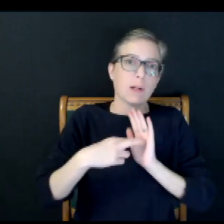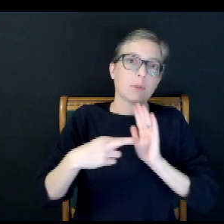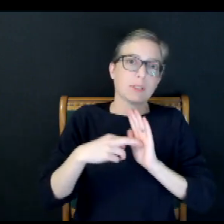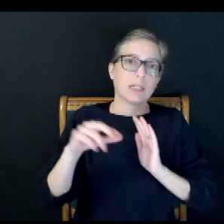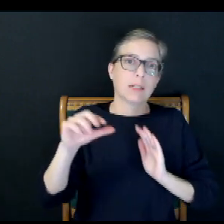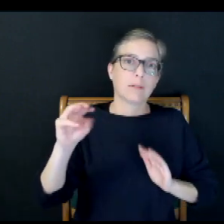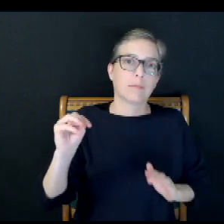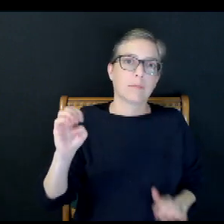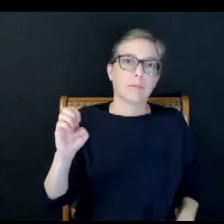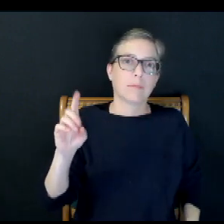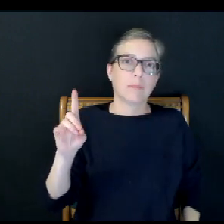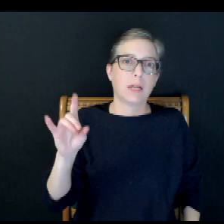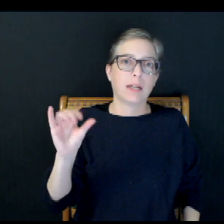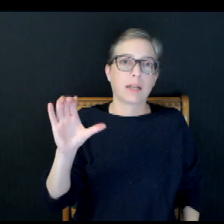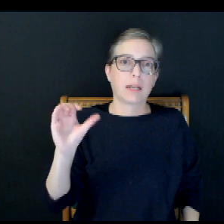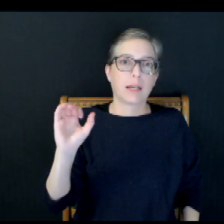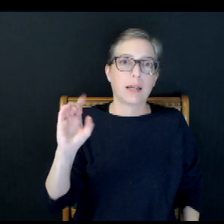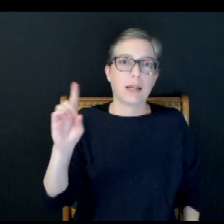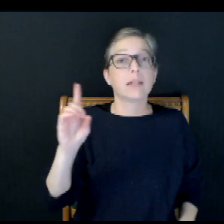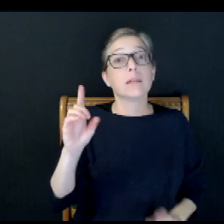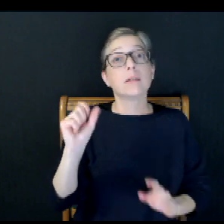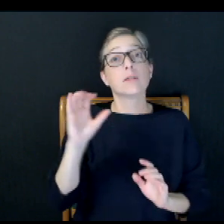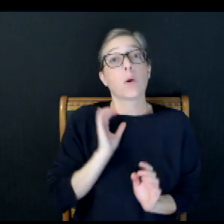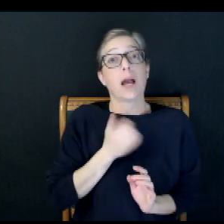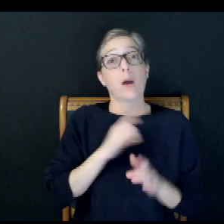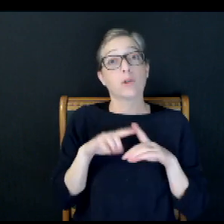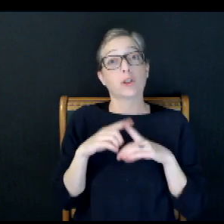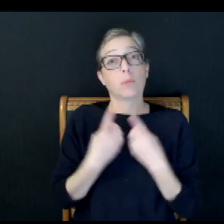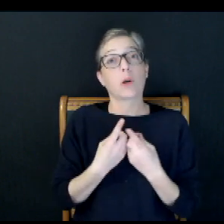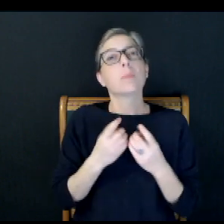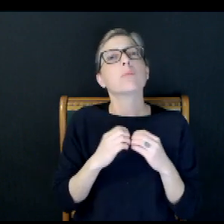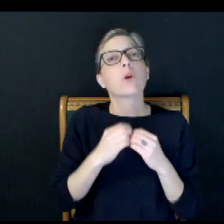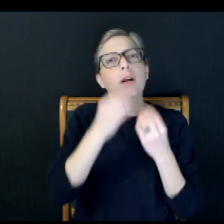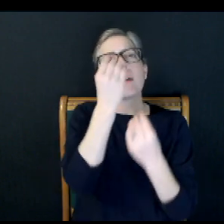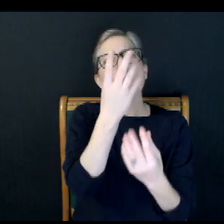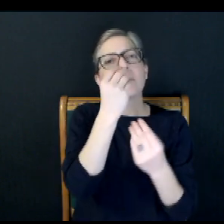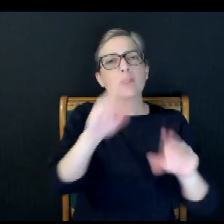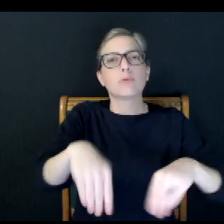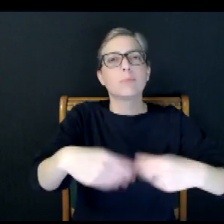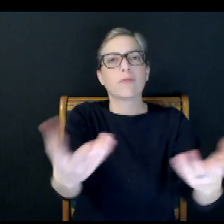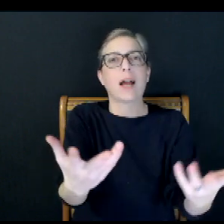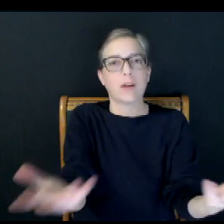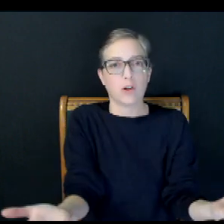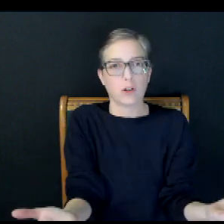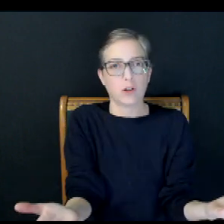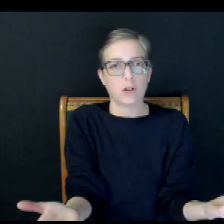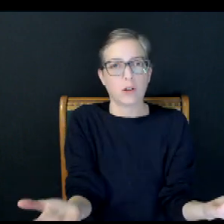as an information provider, making sure communities know what's available and how to access it in a convener and